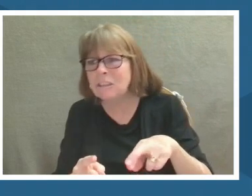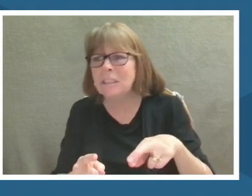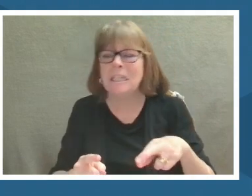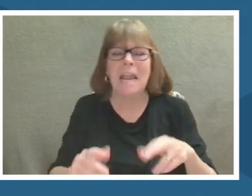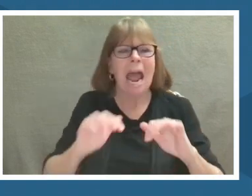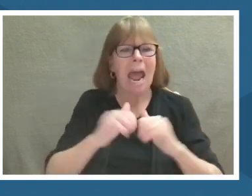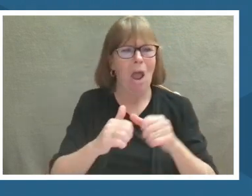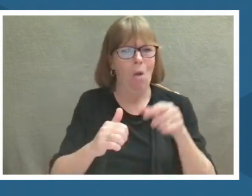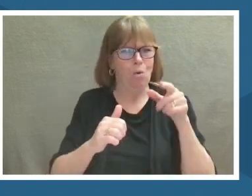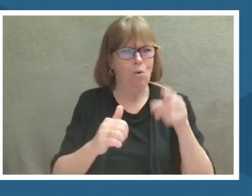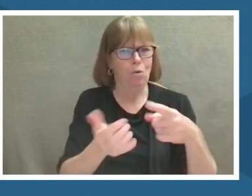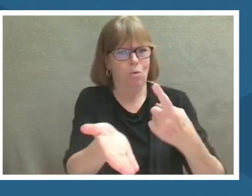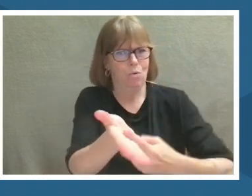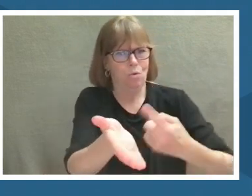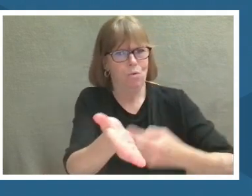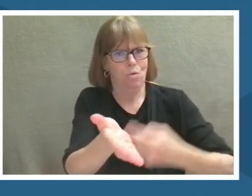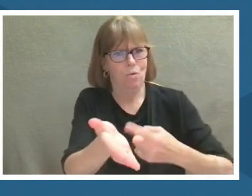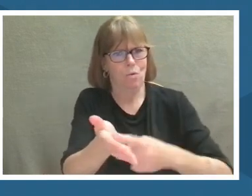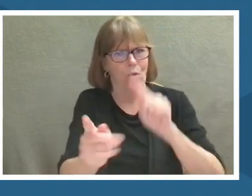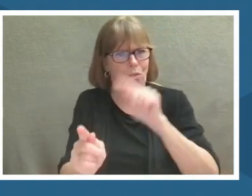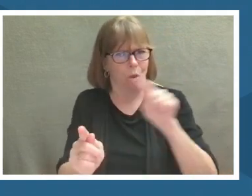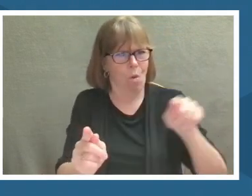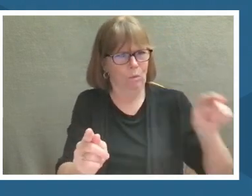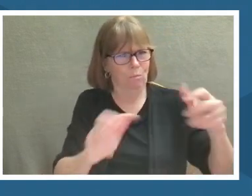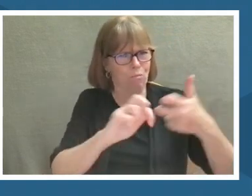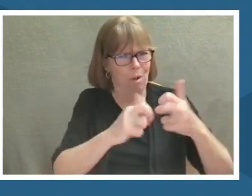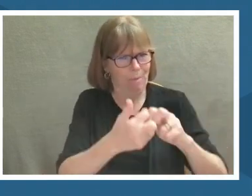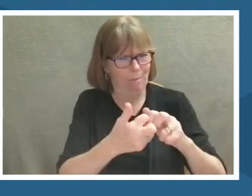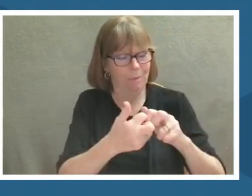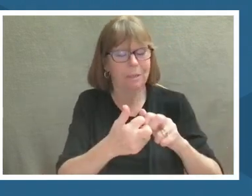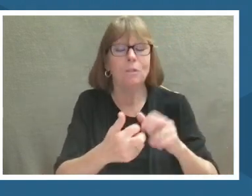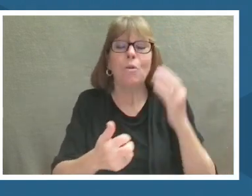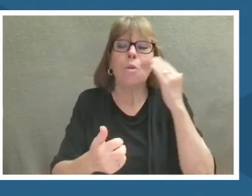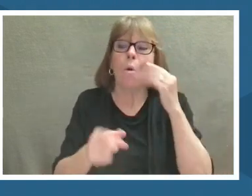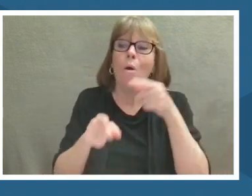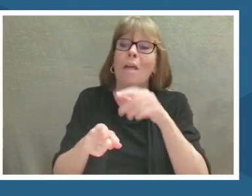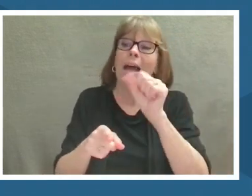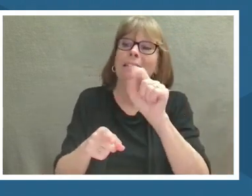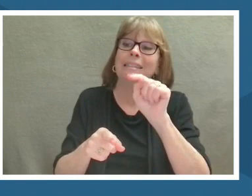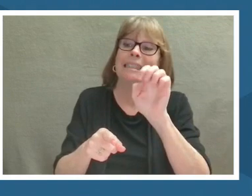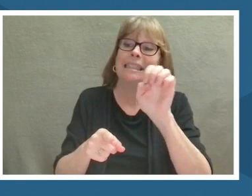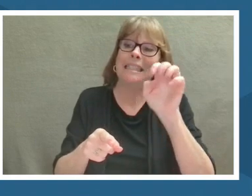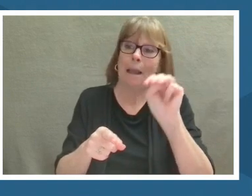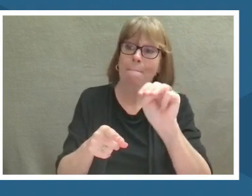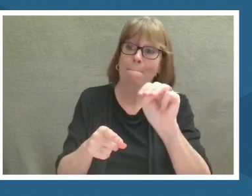feel like that stem topic or discipline